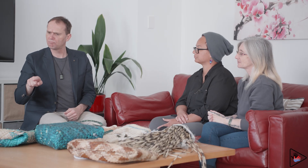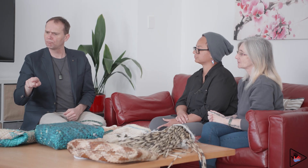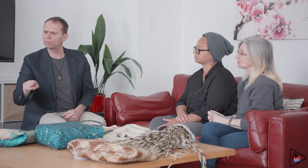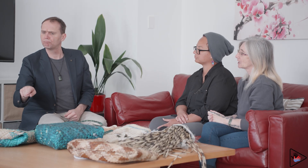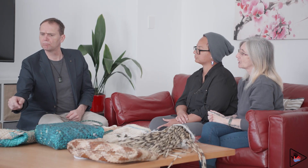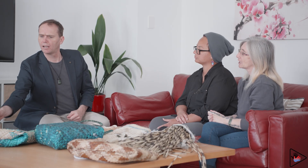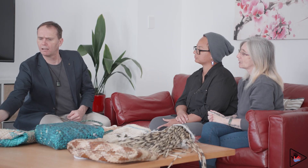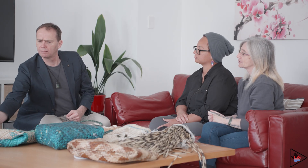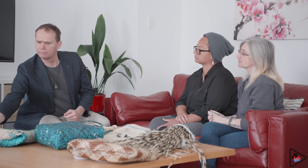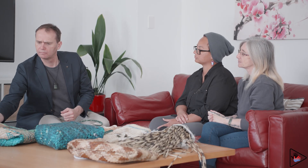Lovely.